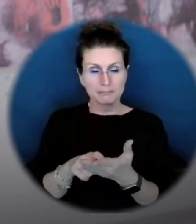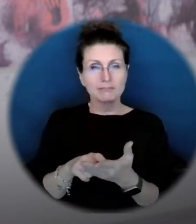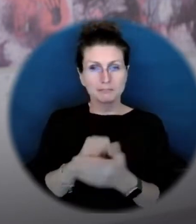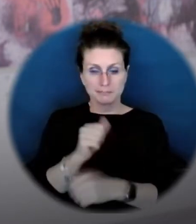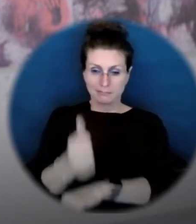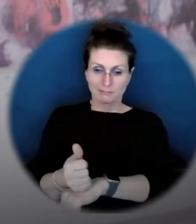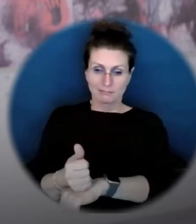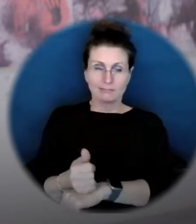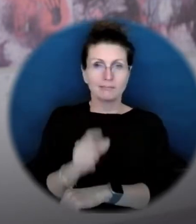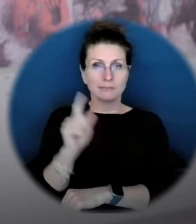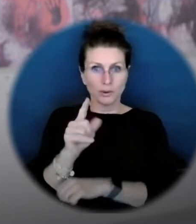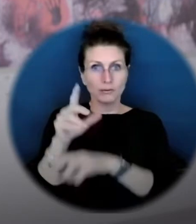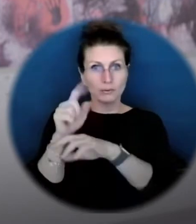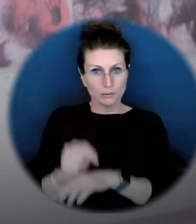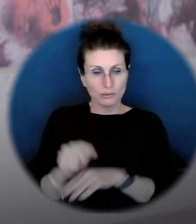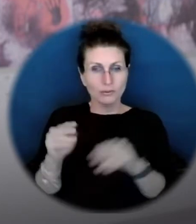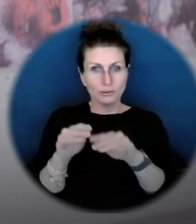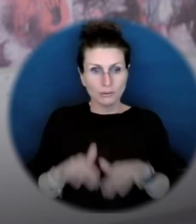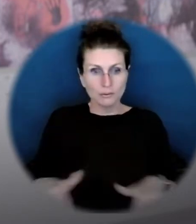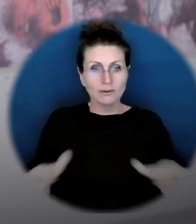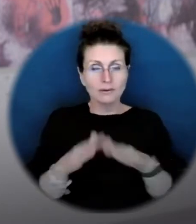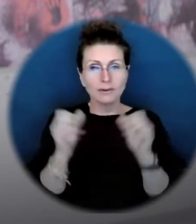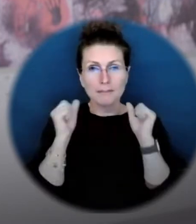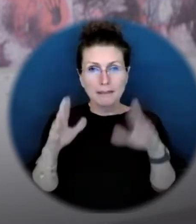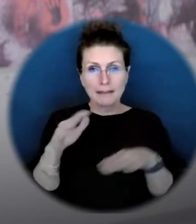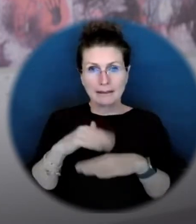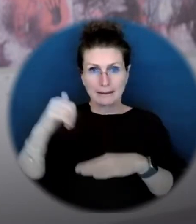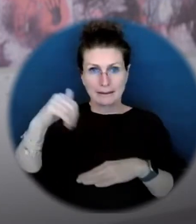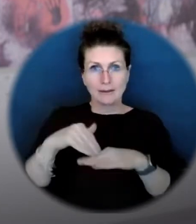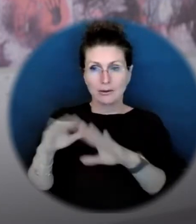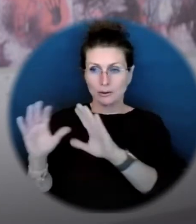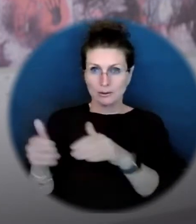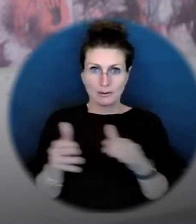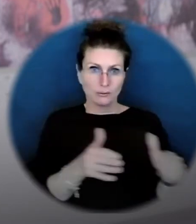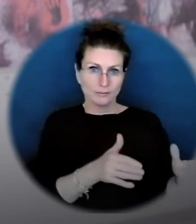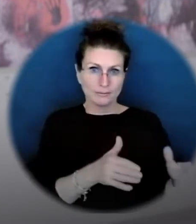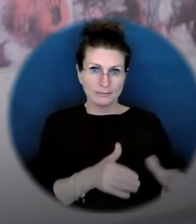on the traditional territory of many Indigenous Nations.